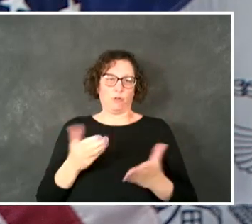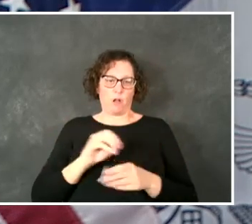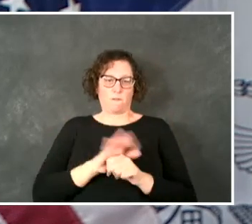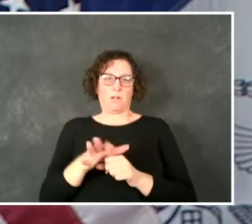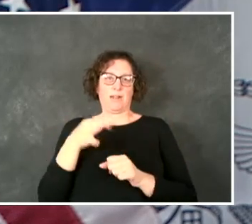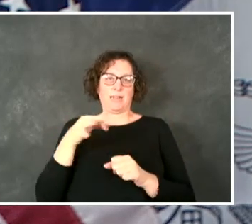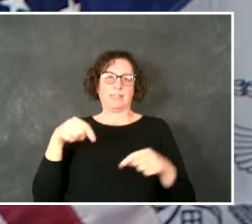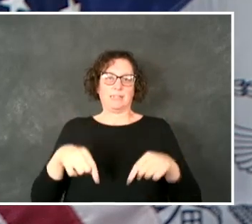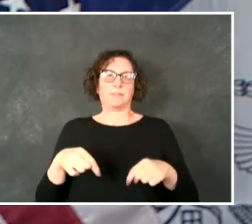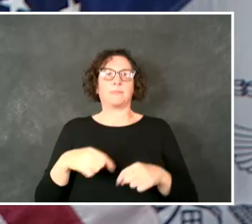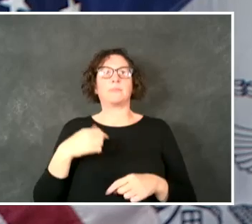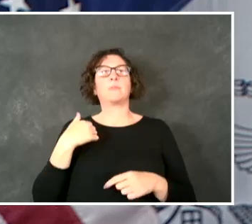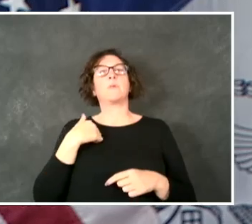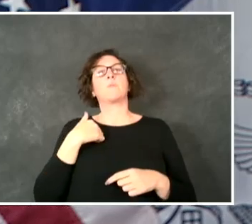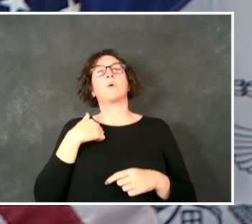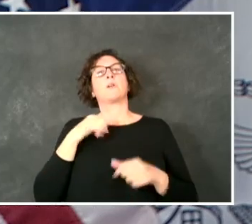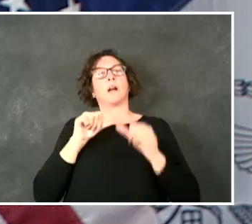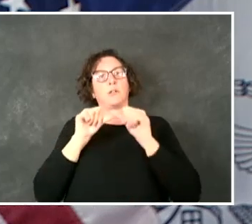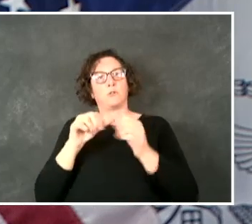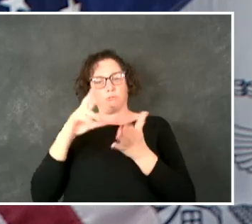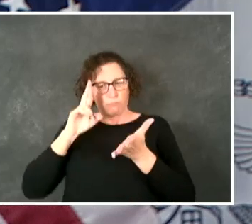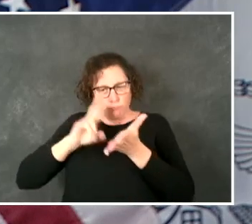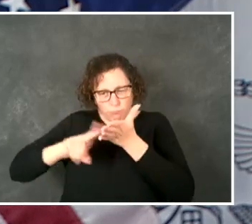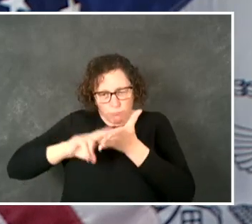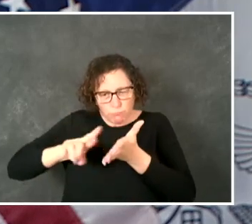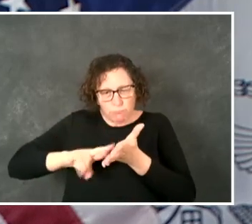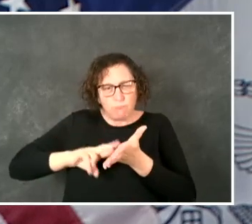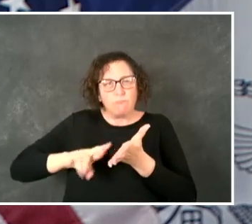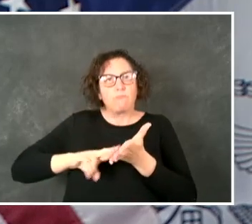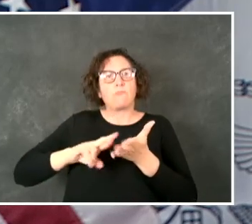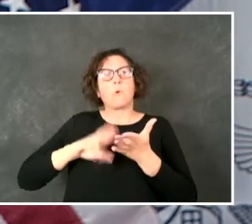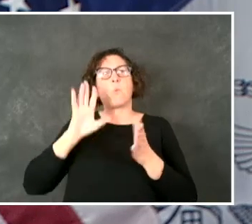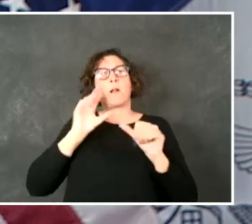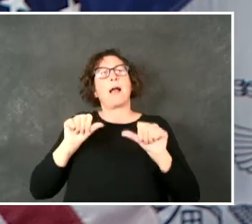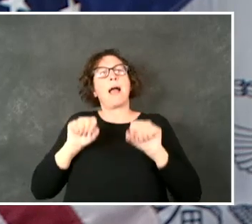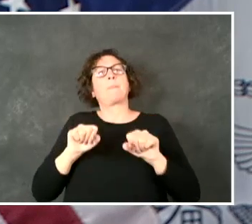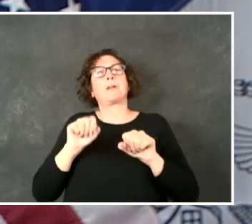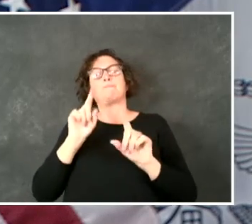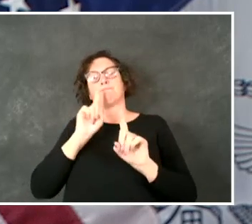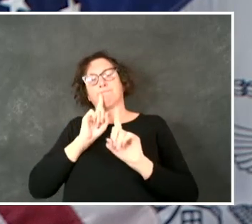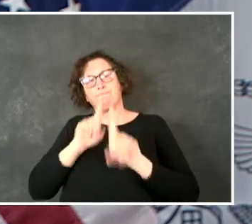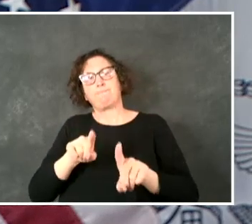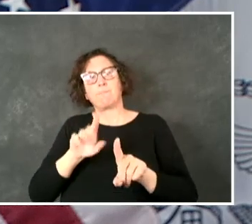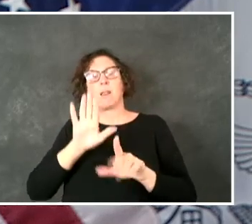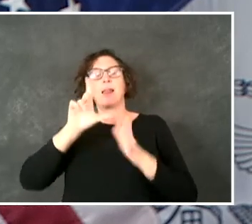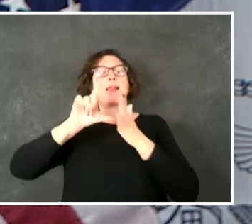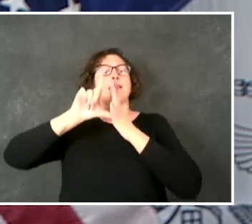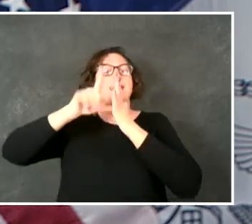THE CROSS HAIRS OF THIS DISEASE. A LOT MORE WE'LL SAY ABUTO OVER TIME. I THINK THE OTHER INTERESTING